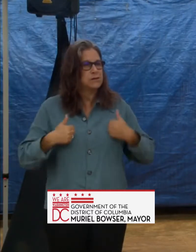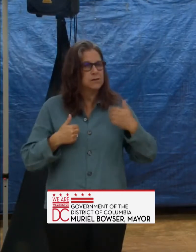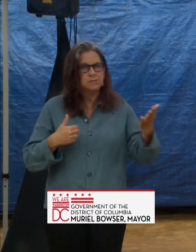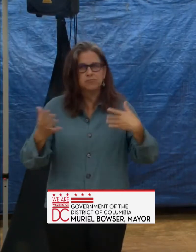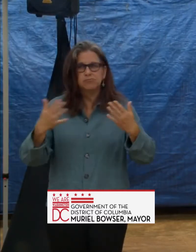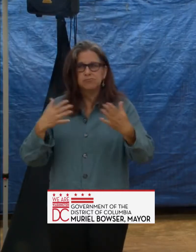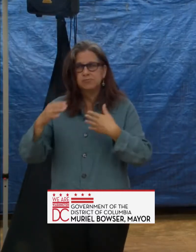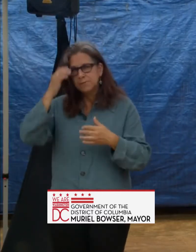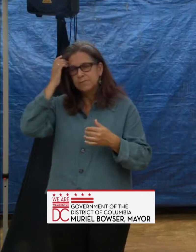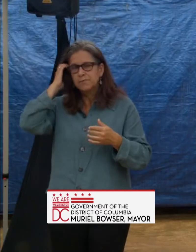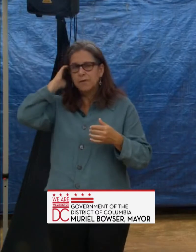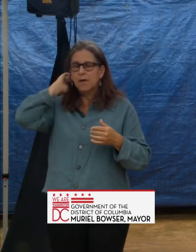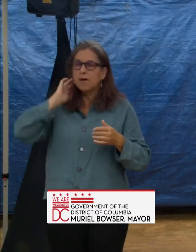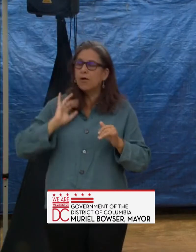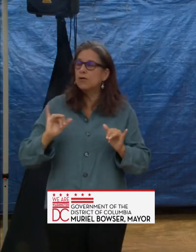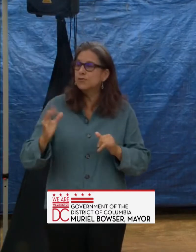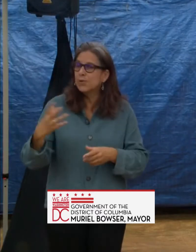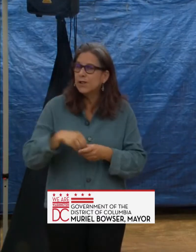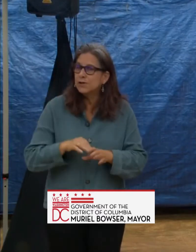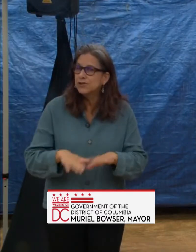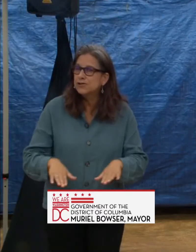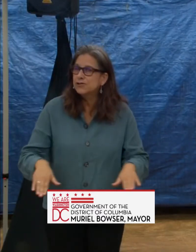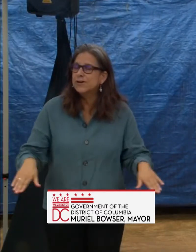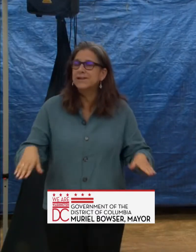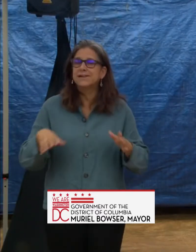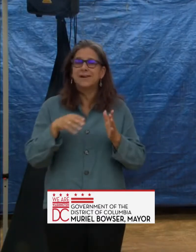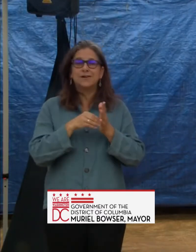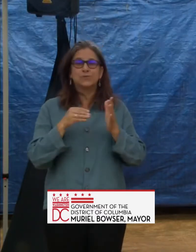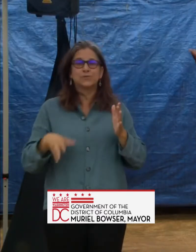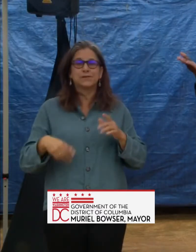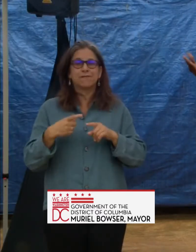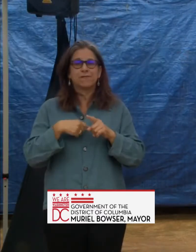STUDENTS FROM THE TRUESDELL EDUCATIONAL CAMPUS, SOME OF WHOM